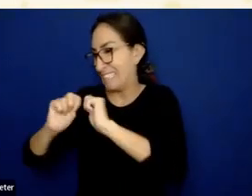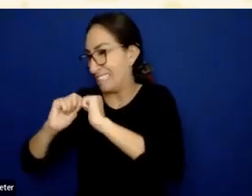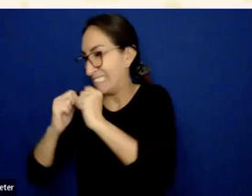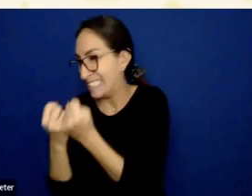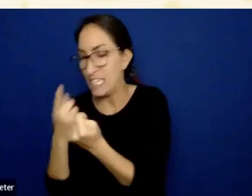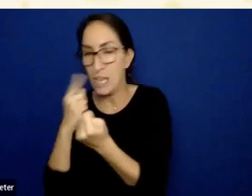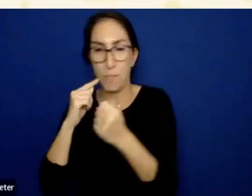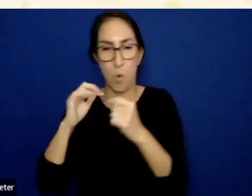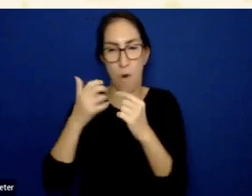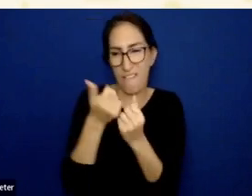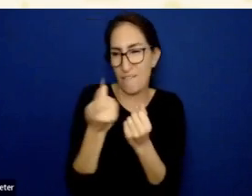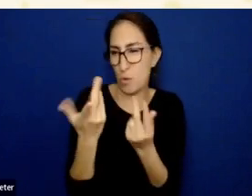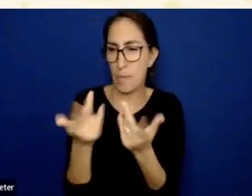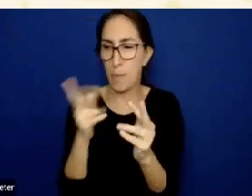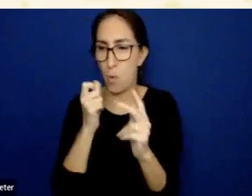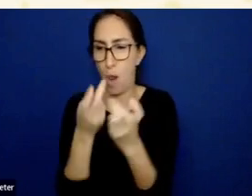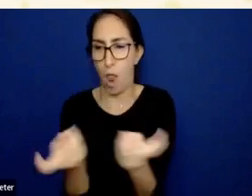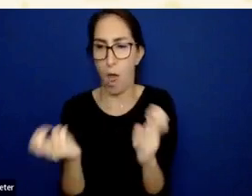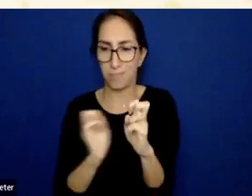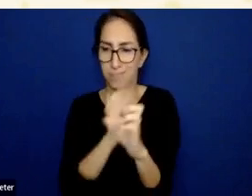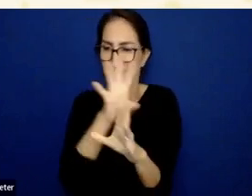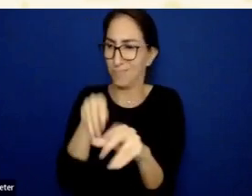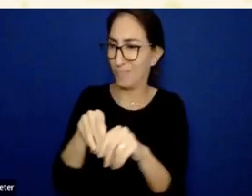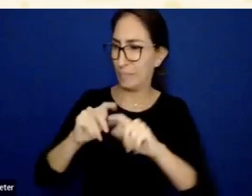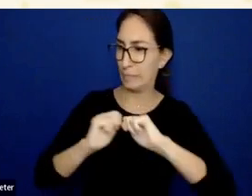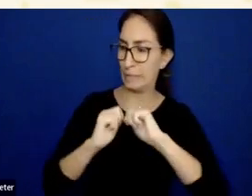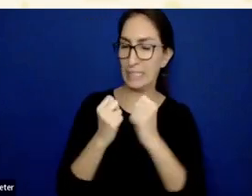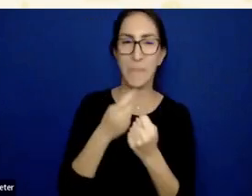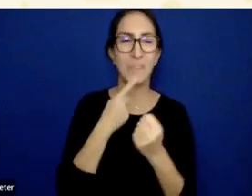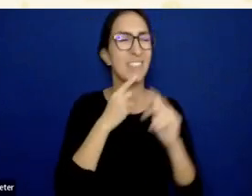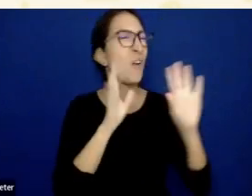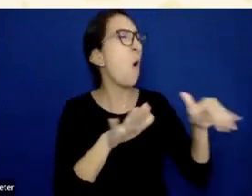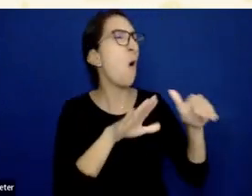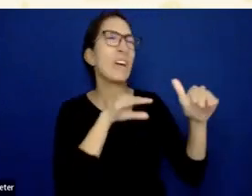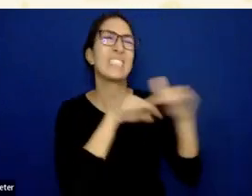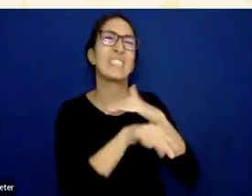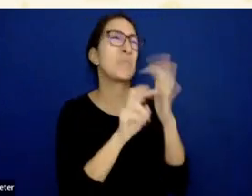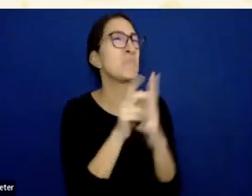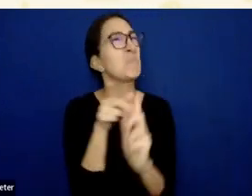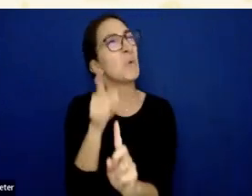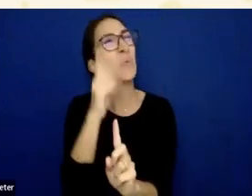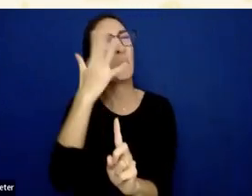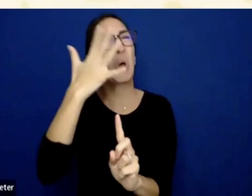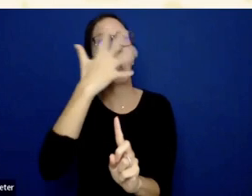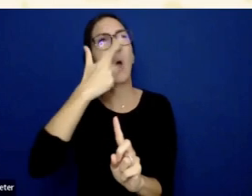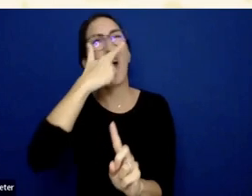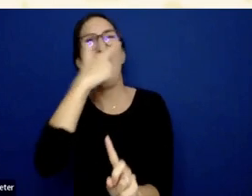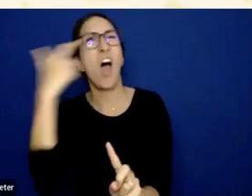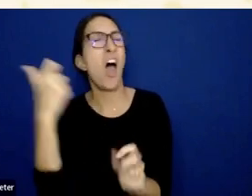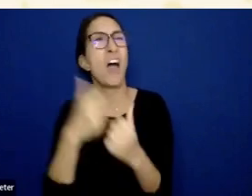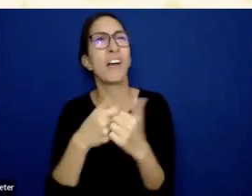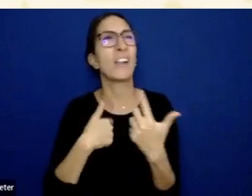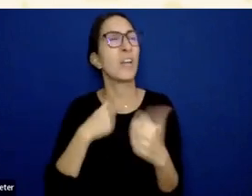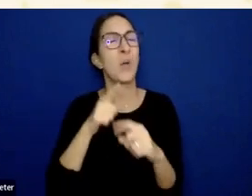No, it’s because accessibility is an ugly thing that we can just apply on our site. But it is not.